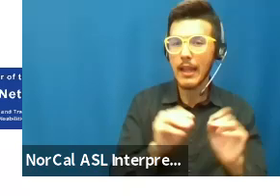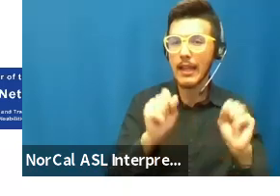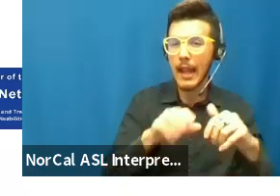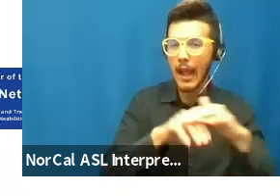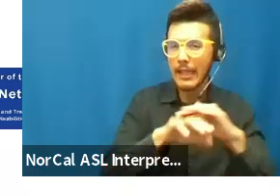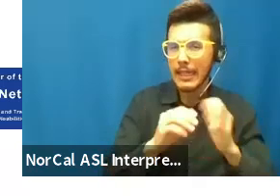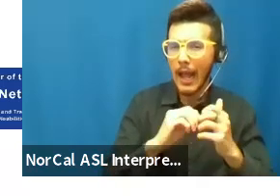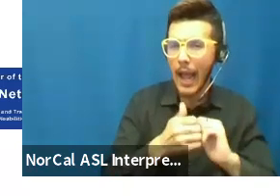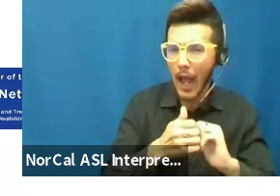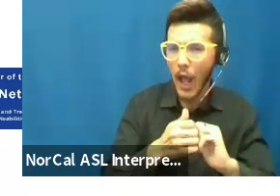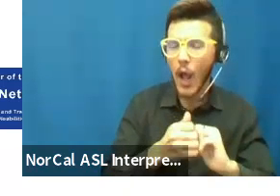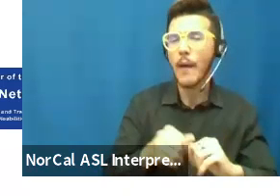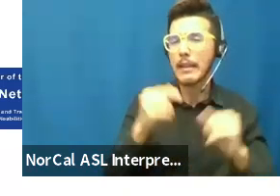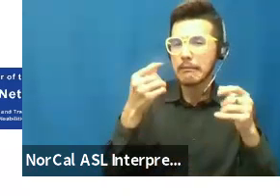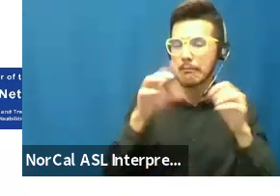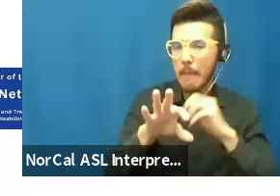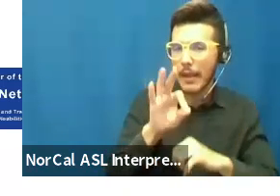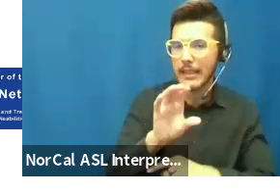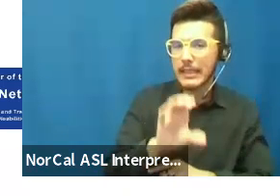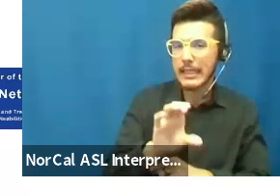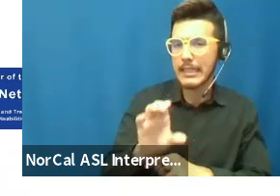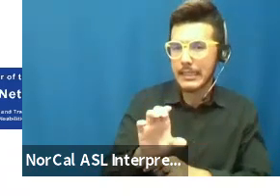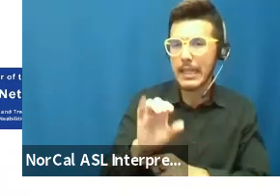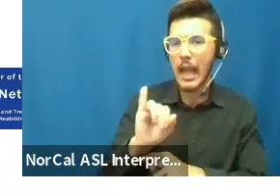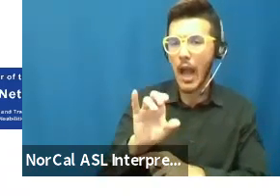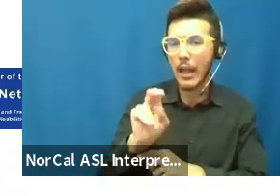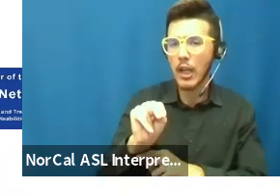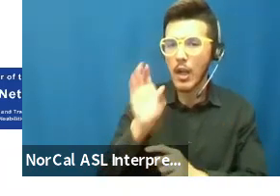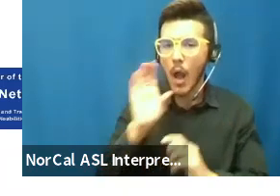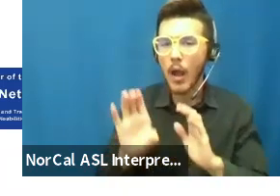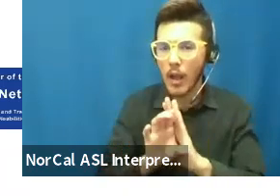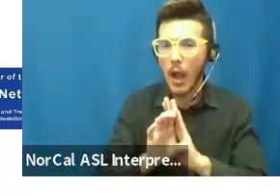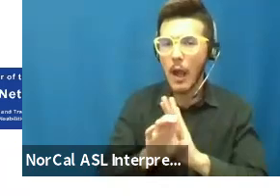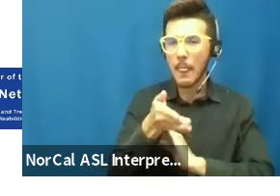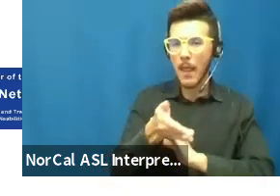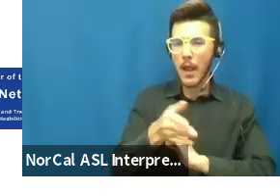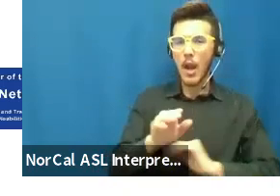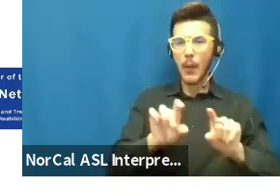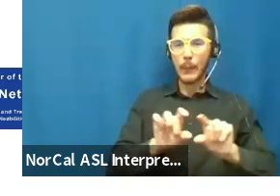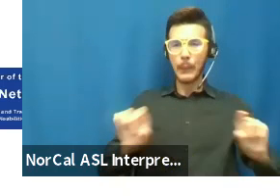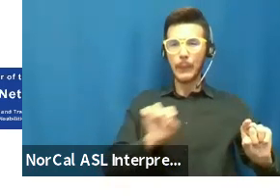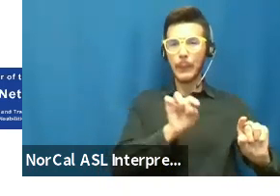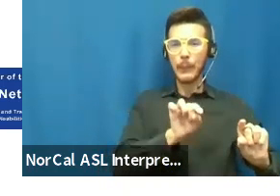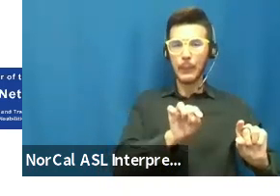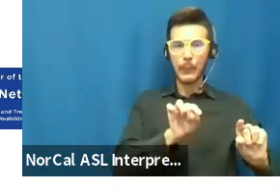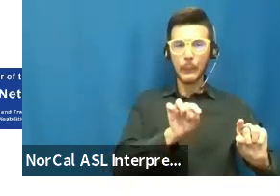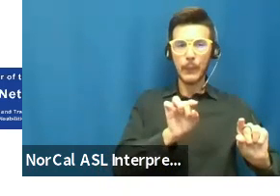the CC icon in the meeting control toolbar. To toggle the meeting control toolbar on,